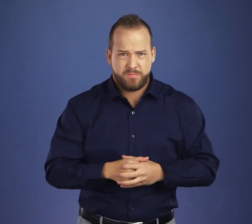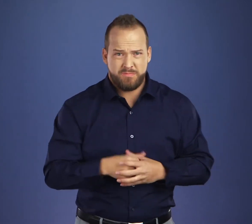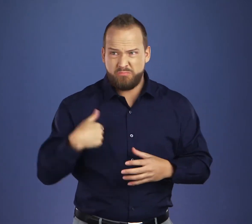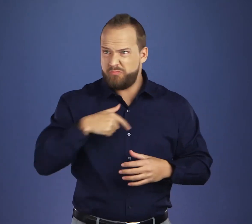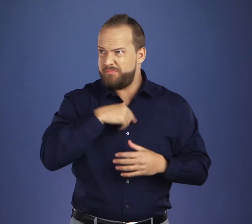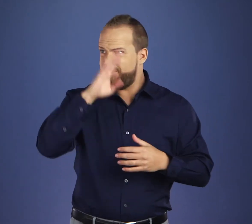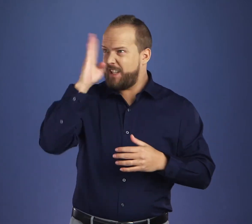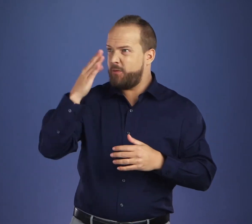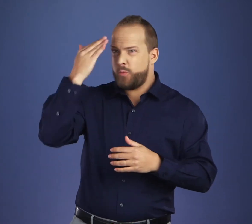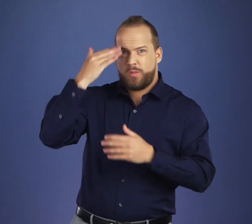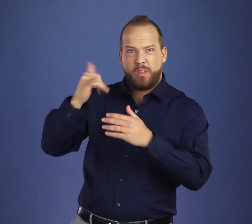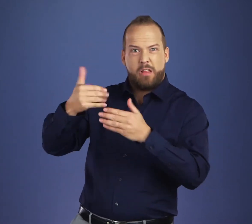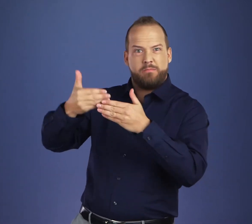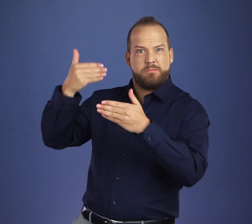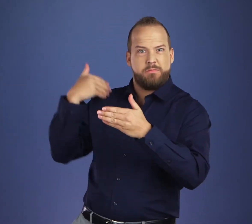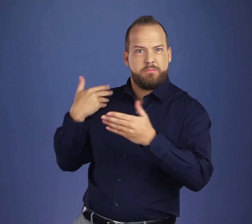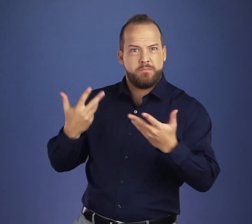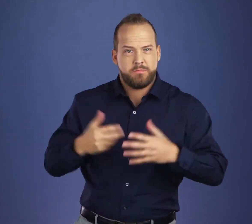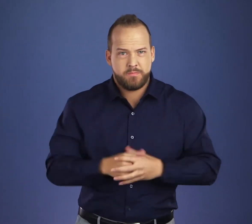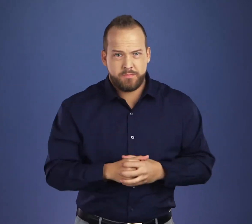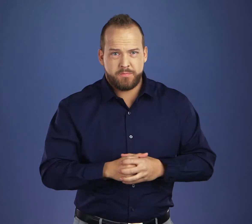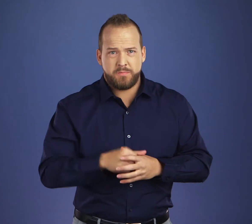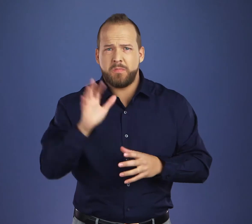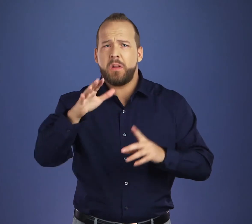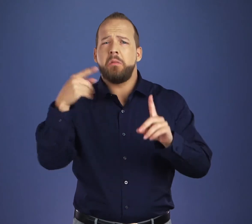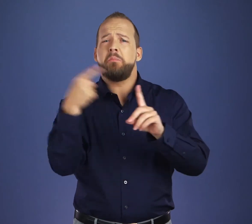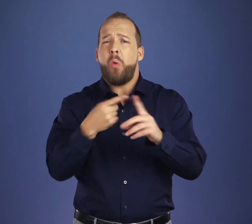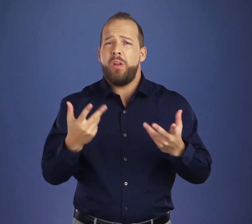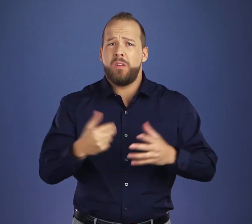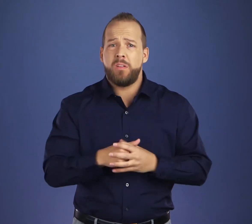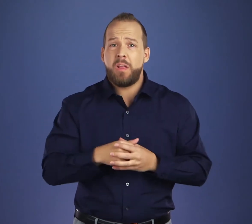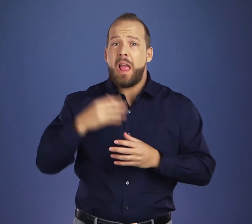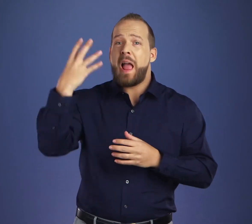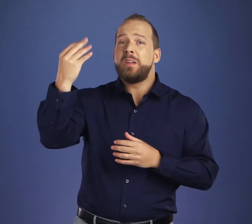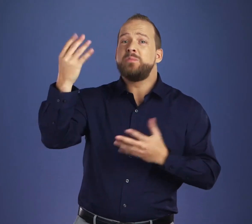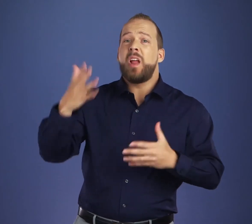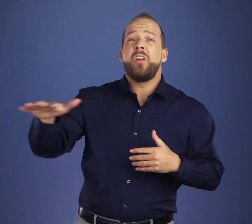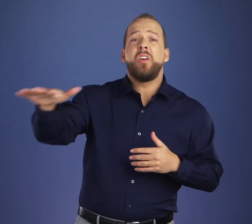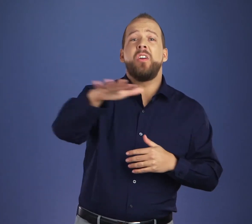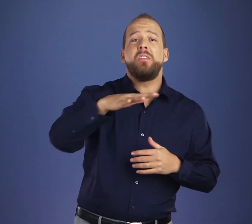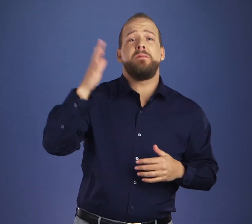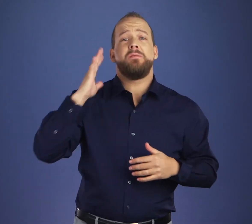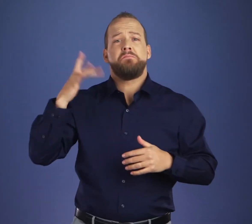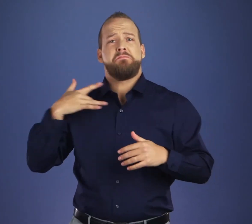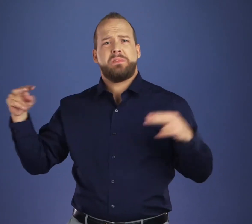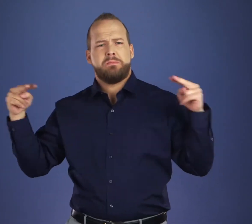Could any then imagine a society which would include every conceivable kind of character,